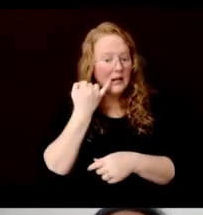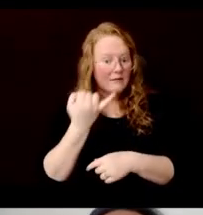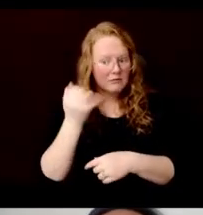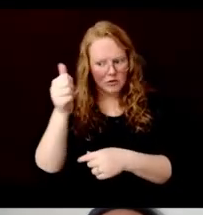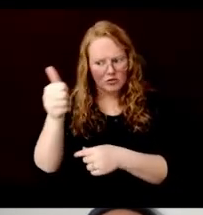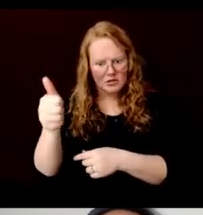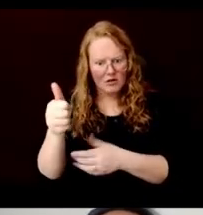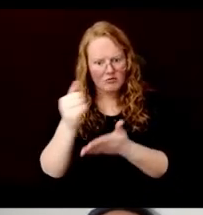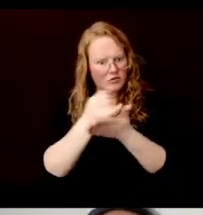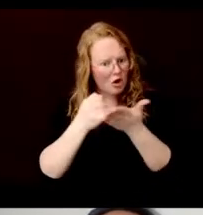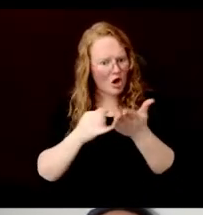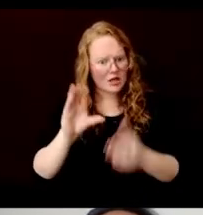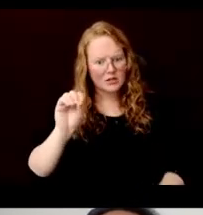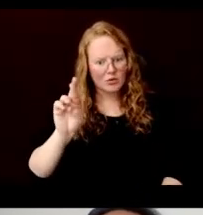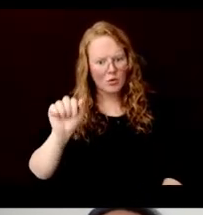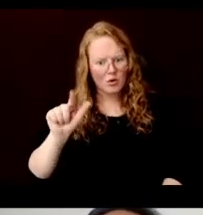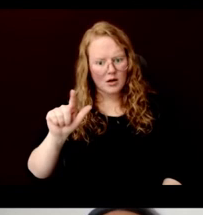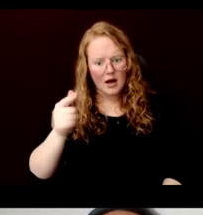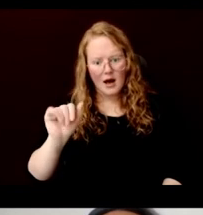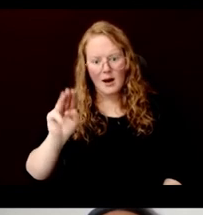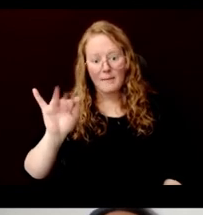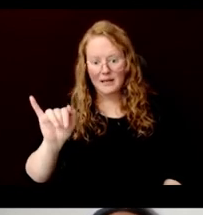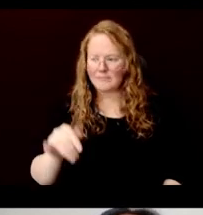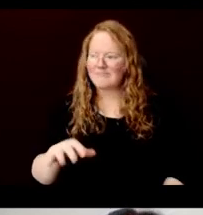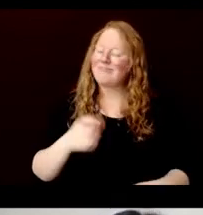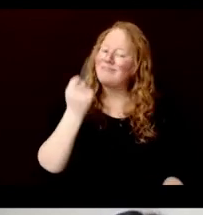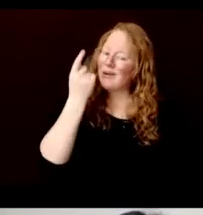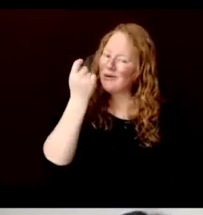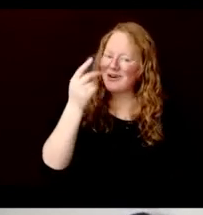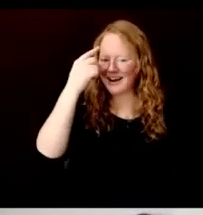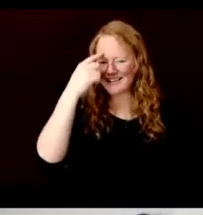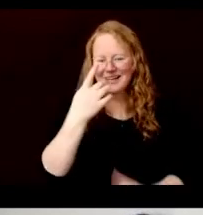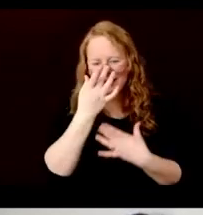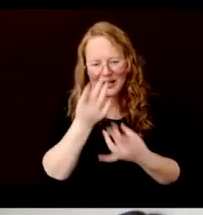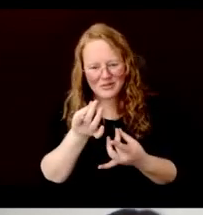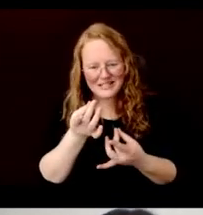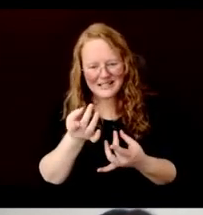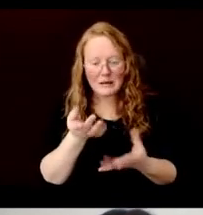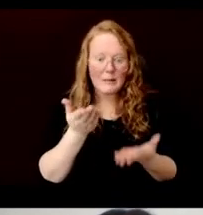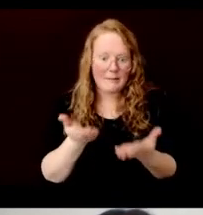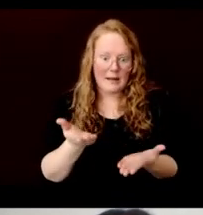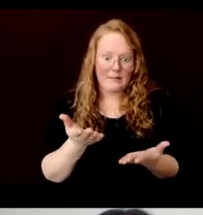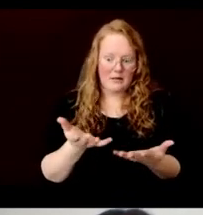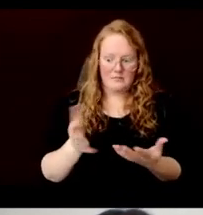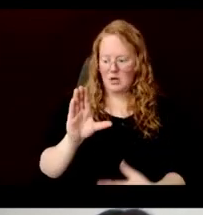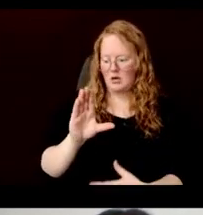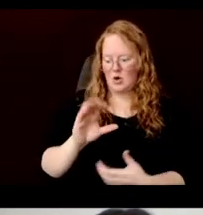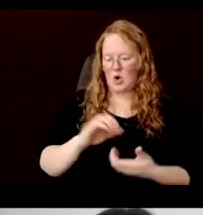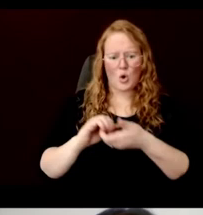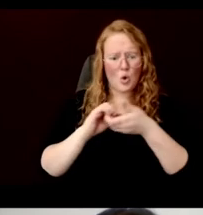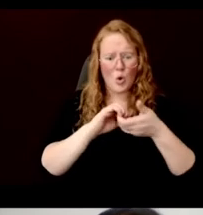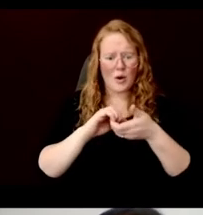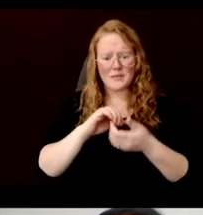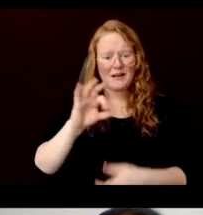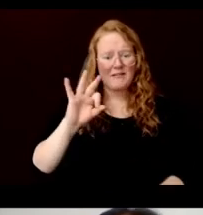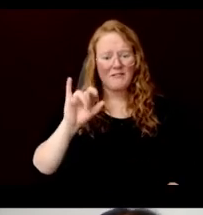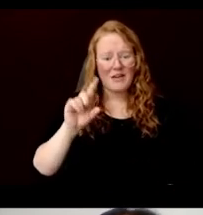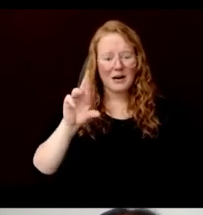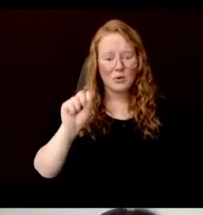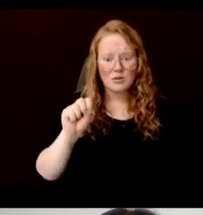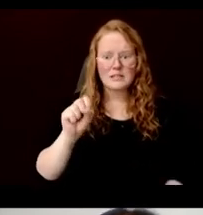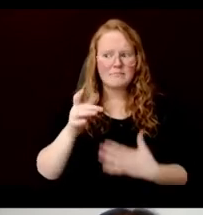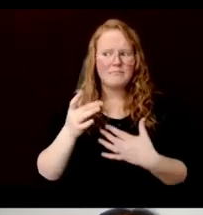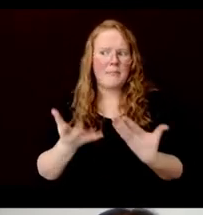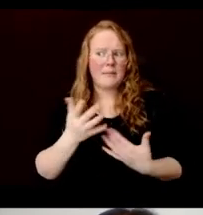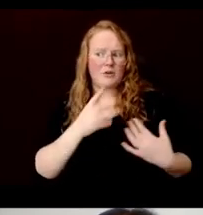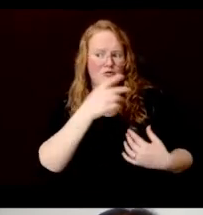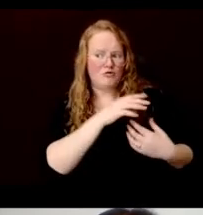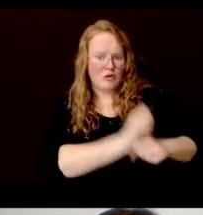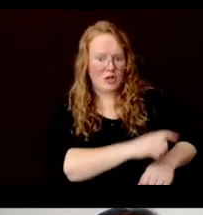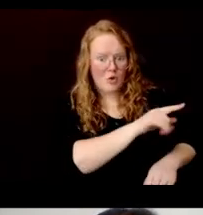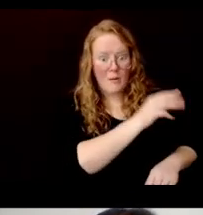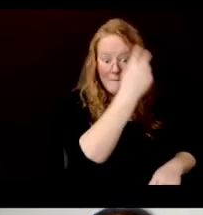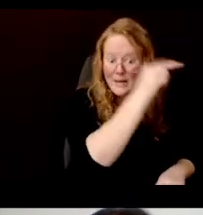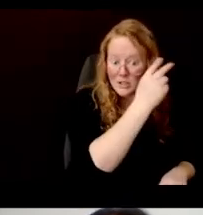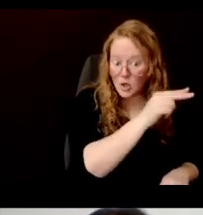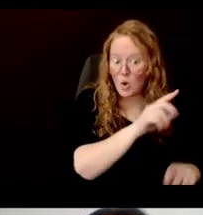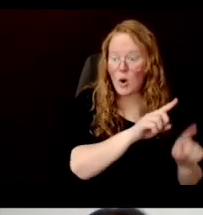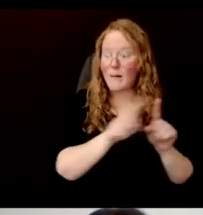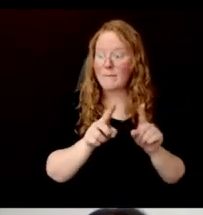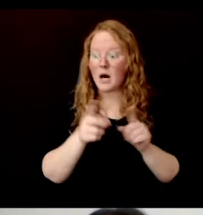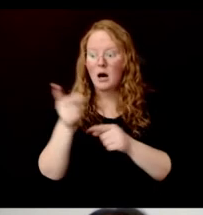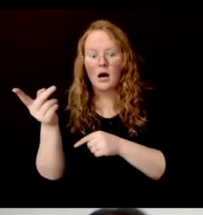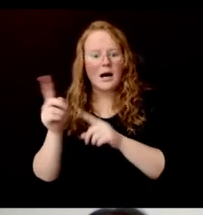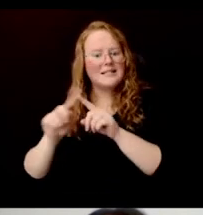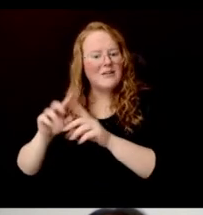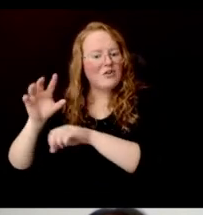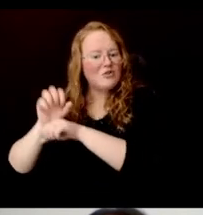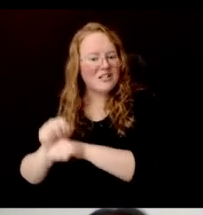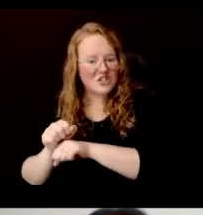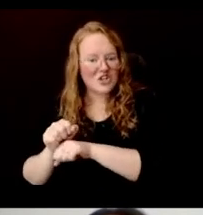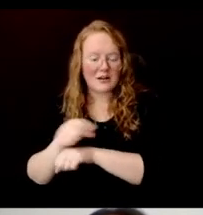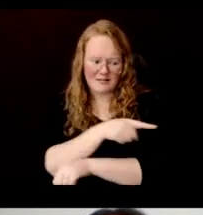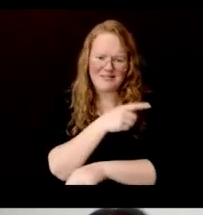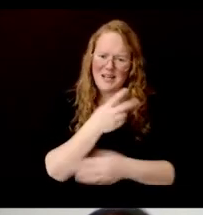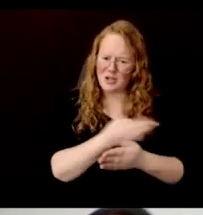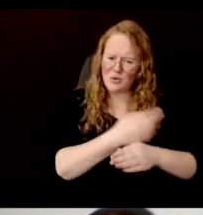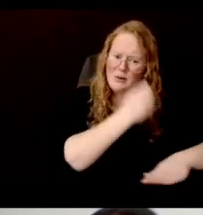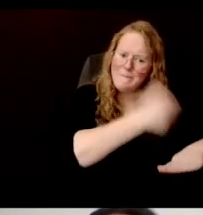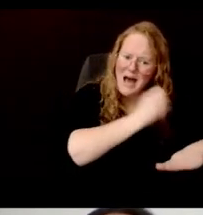However, I think it would be interesting to see if maybe co-opting the fibers that are used traditionally in Mexico, but then using a tradition different than the pounding mechanism that is used in Mexico.